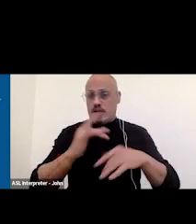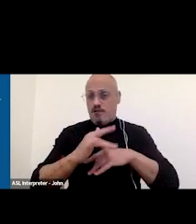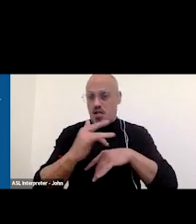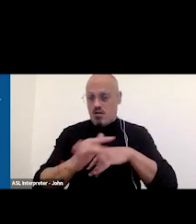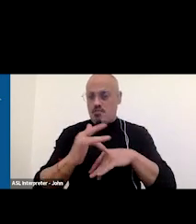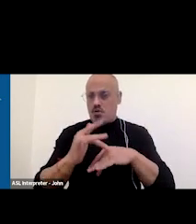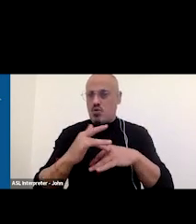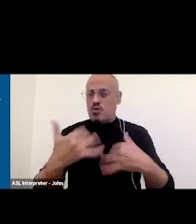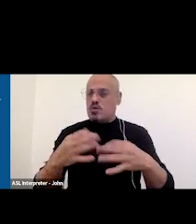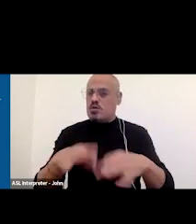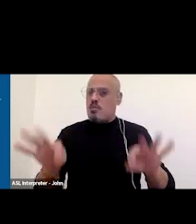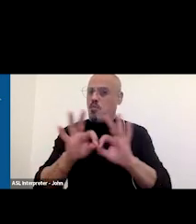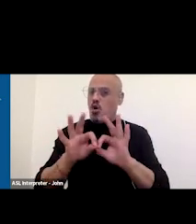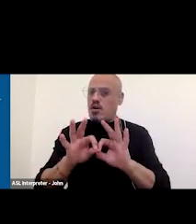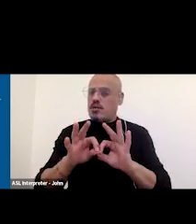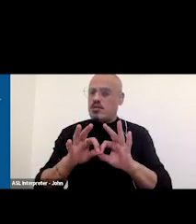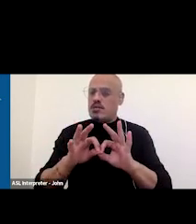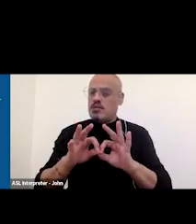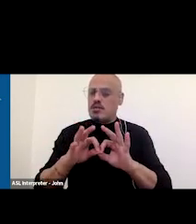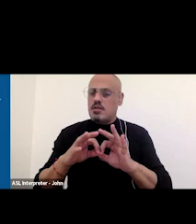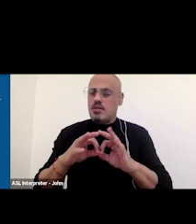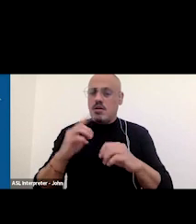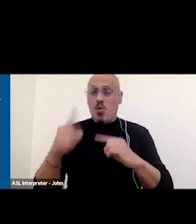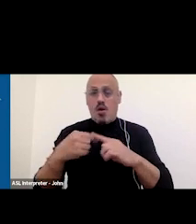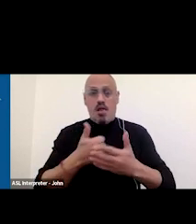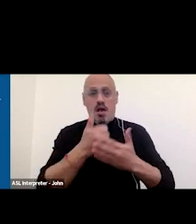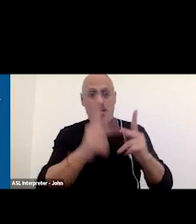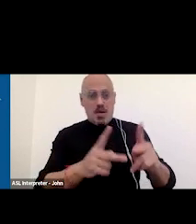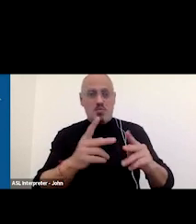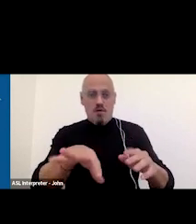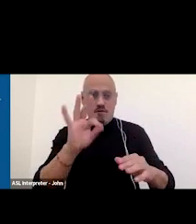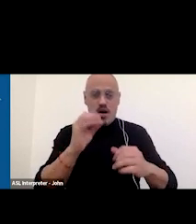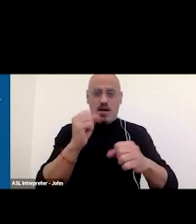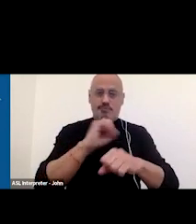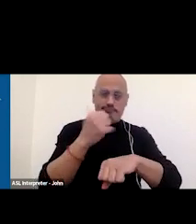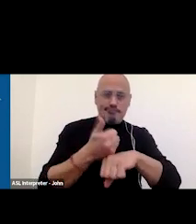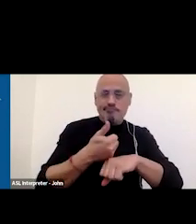are as important, or are important when helping people find and secure housing and services.